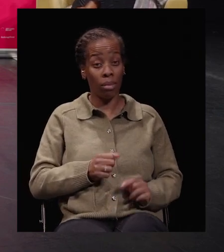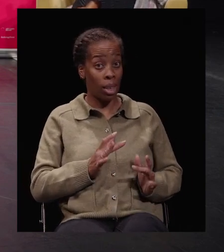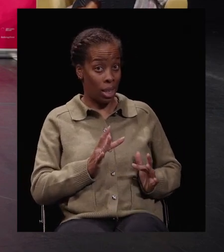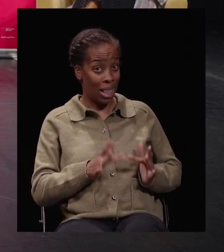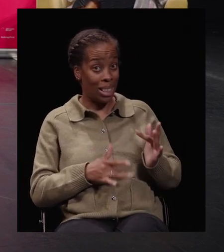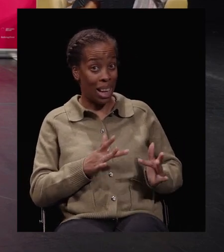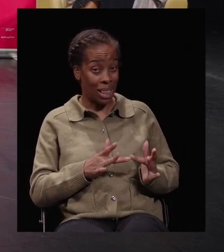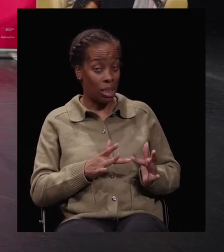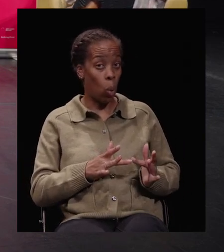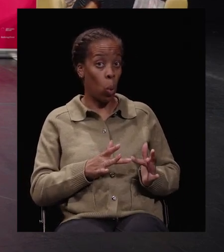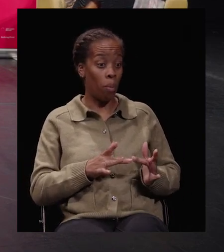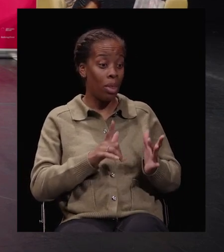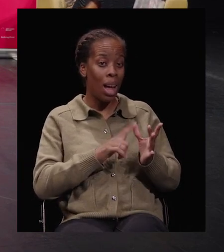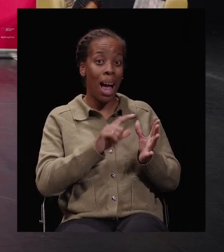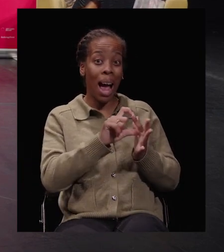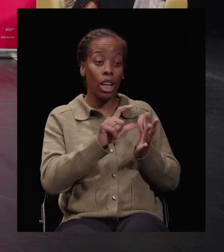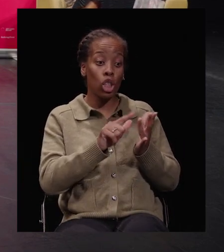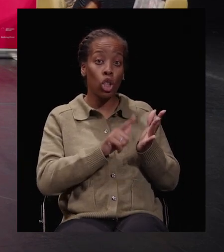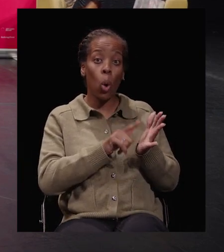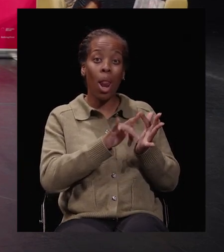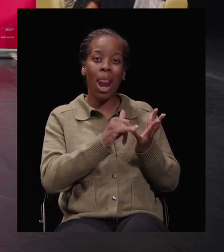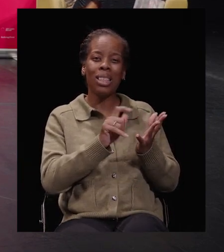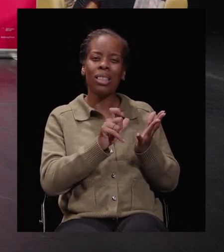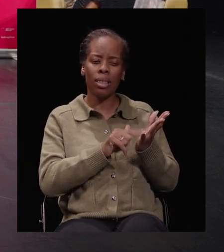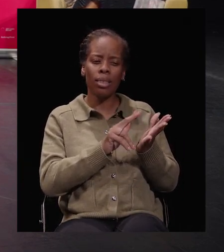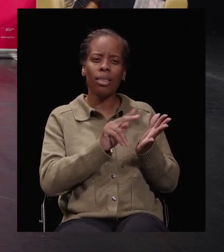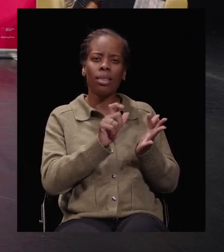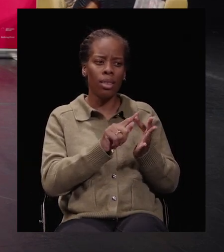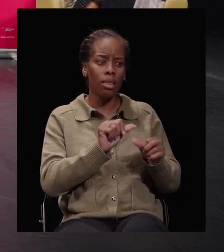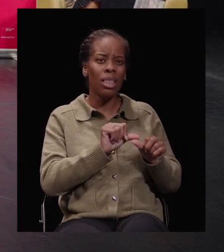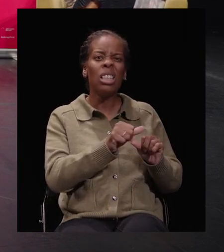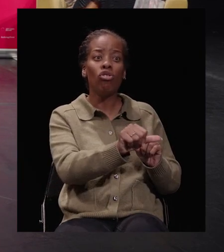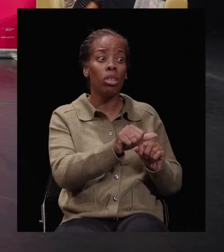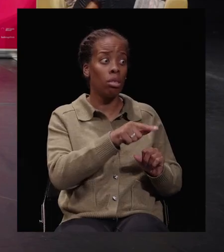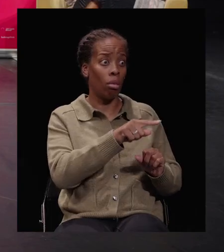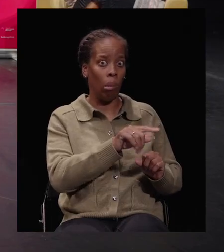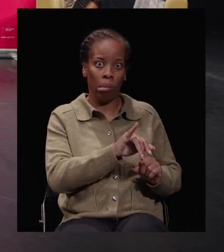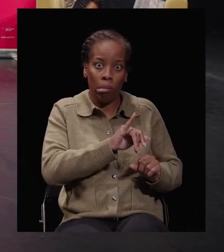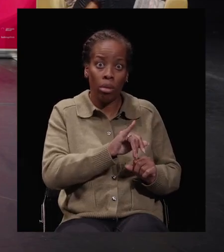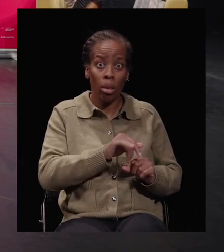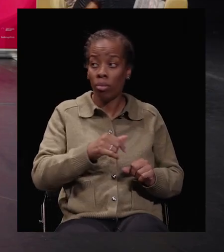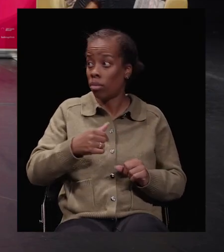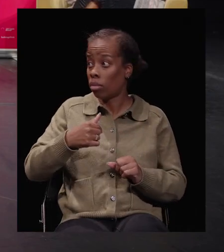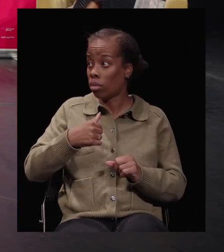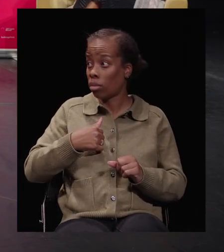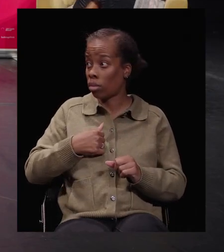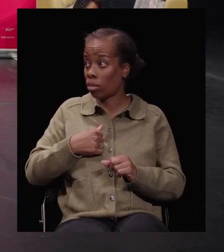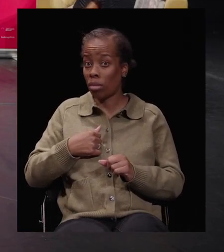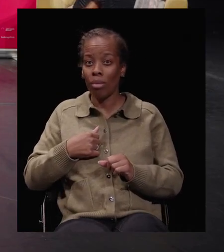"Adolescence," that's the dark side. But the bright side is I grew up with a very small menu. Like I'm just about millennial.